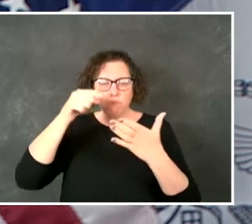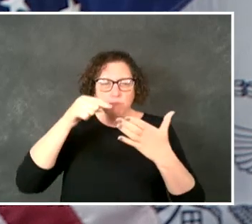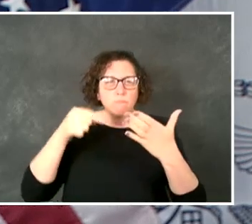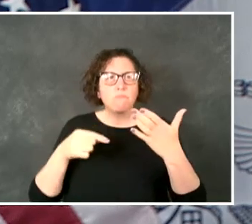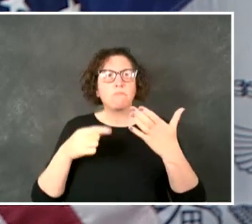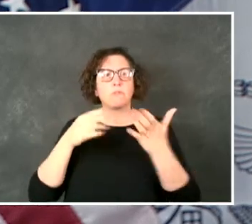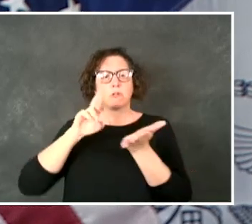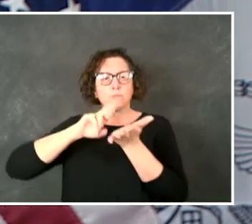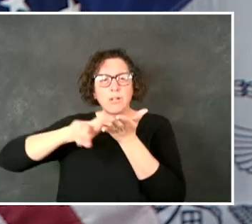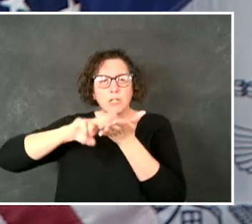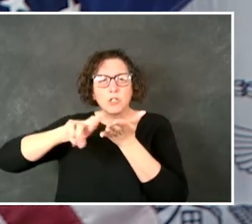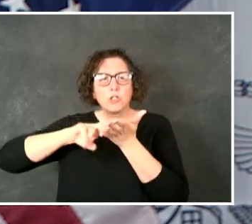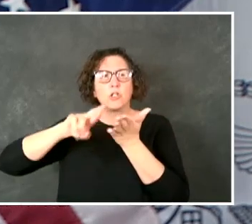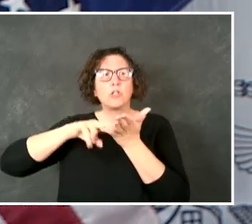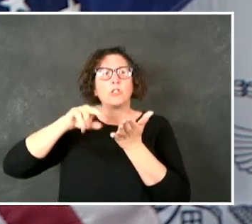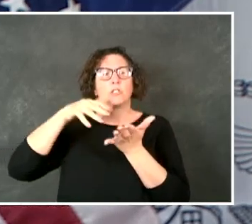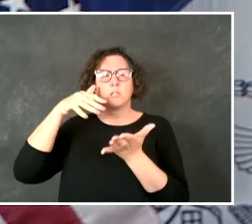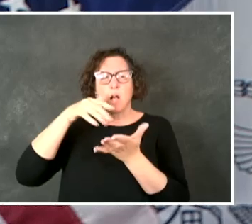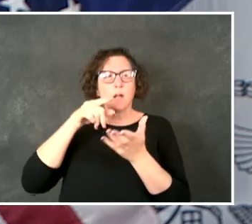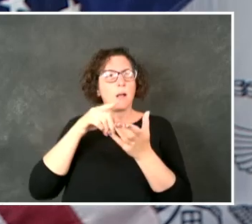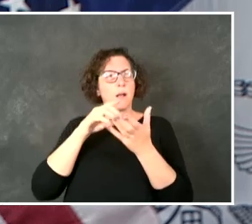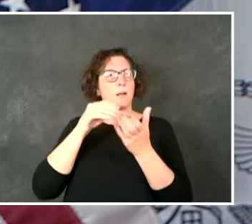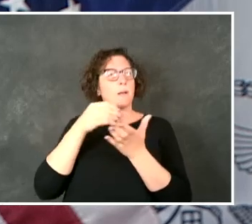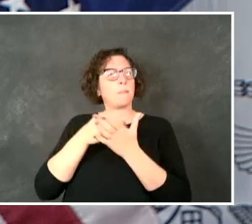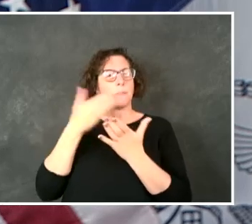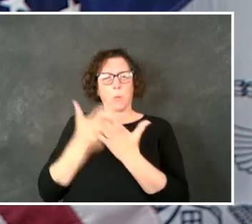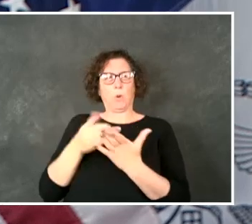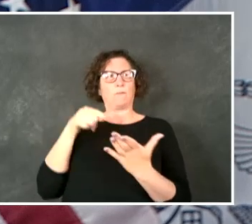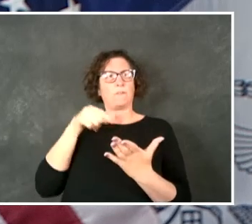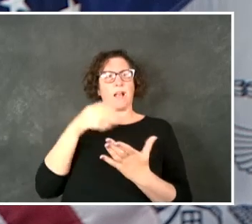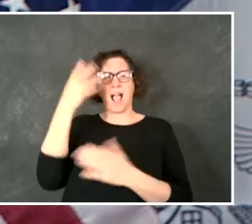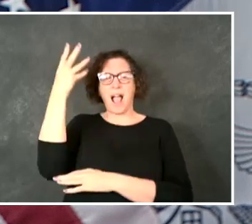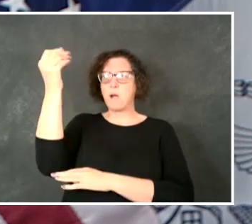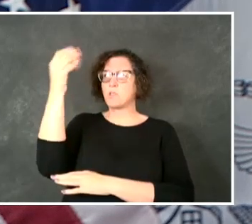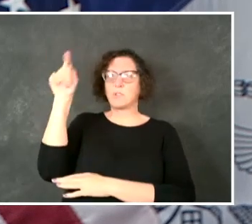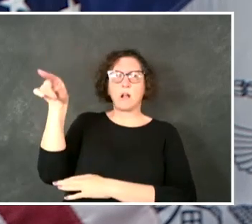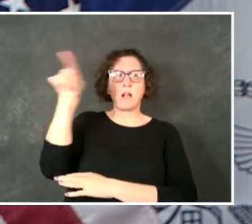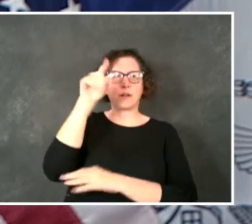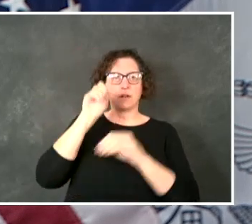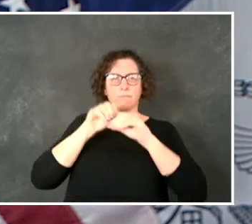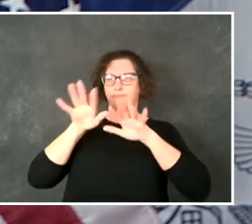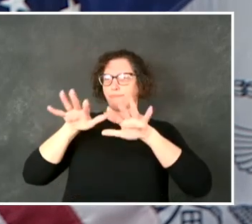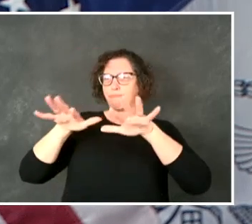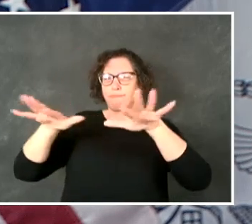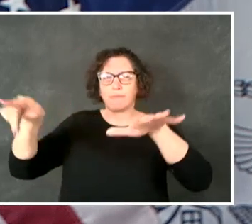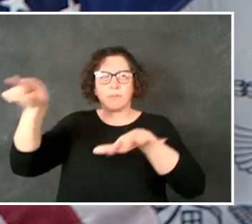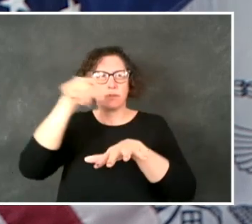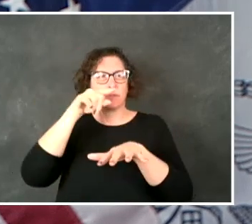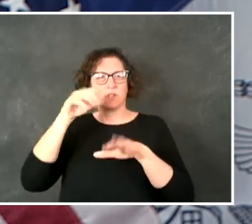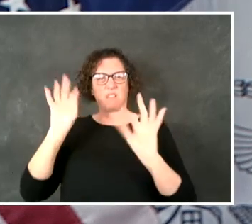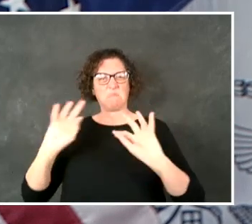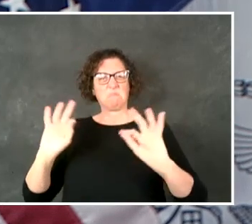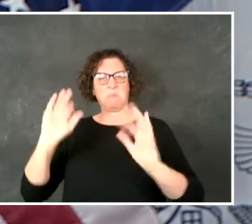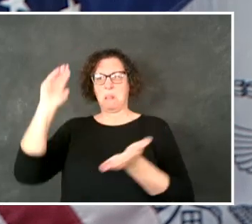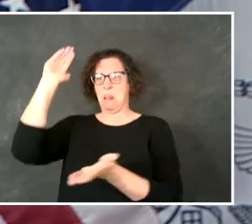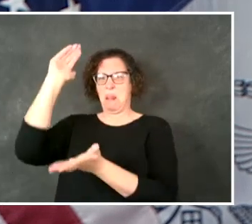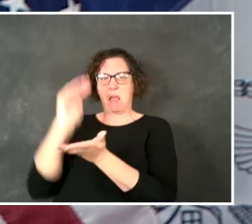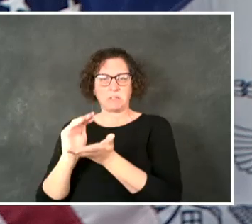HAVE SEEN SOME OF THE STUDIES WHICH SOWH THAT OUTDOOR TRANSMISSION OF THIVS ISRU IS EXTREMELY LOW, AND AS A RESULT